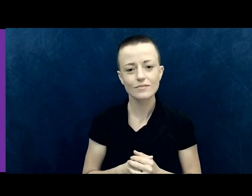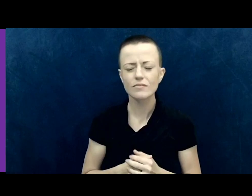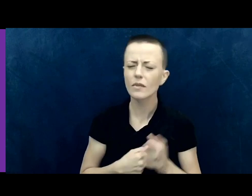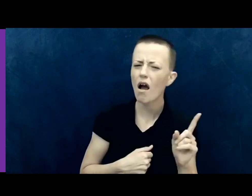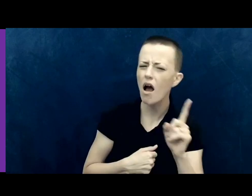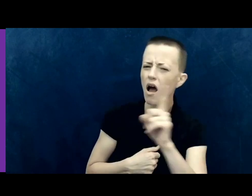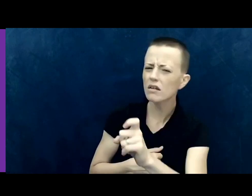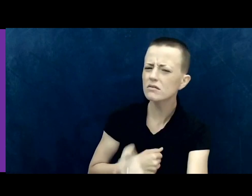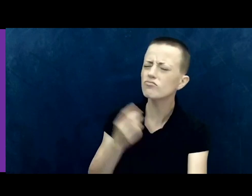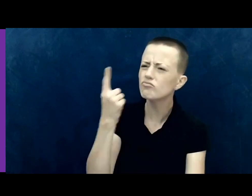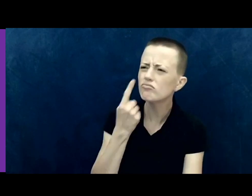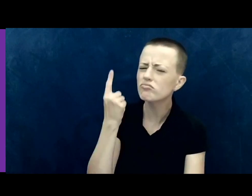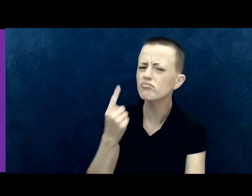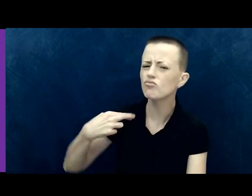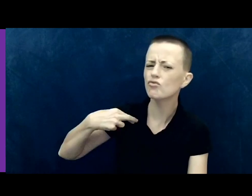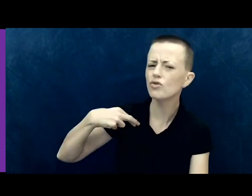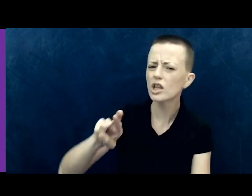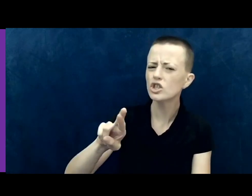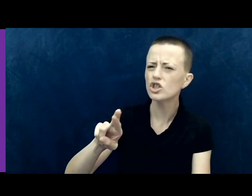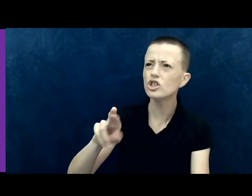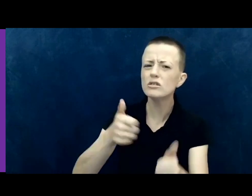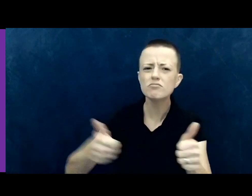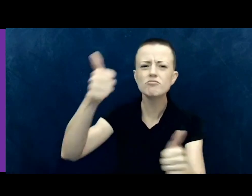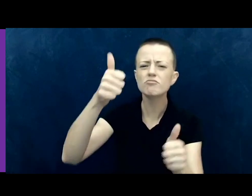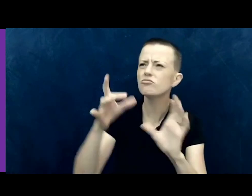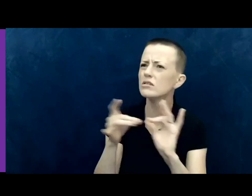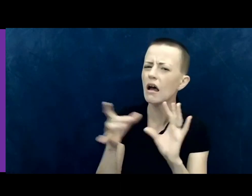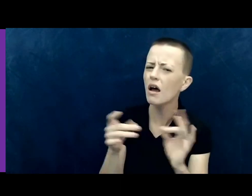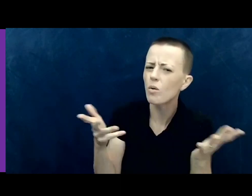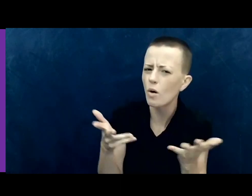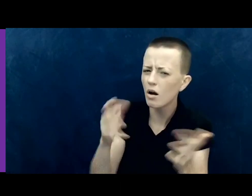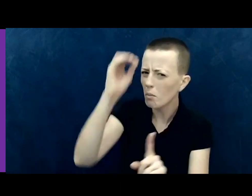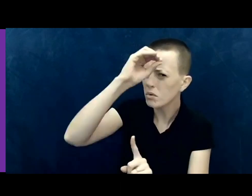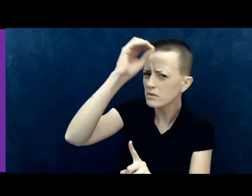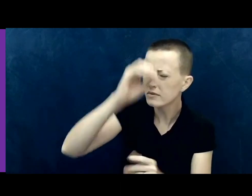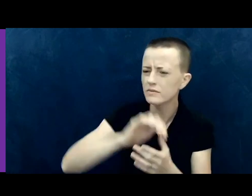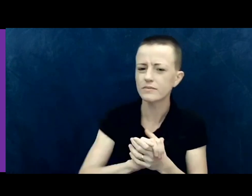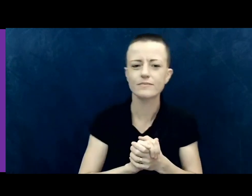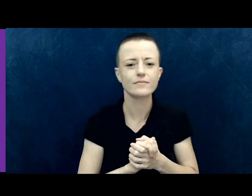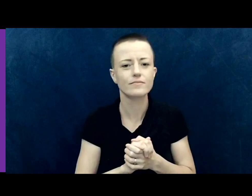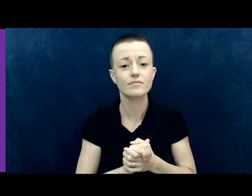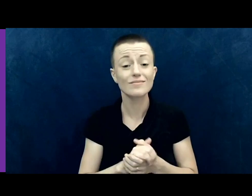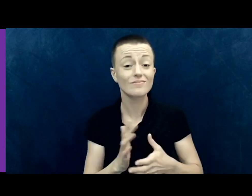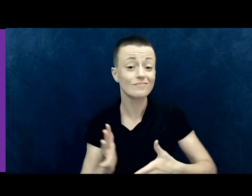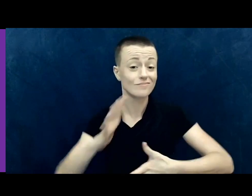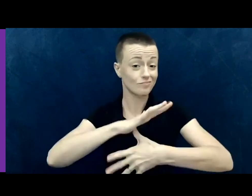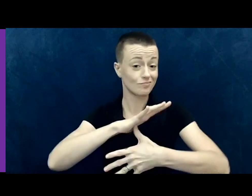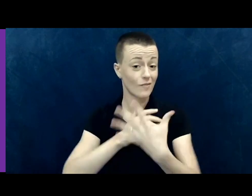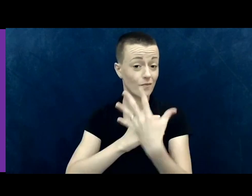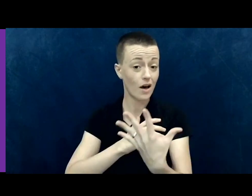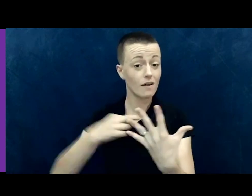What do religious authorities say? All five major religions have told their congregations to get their vaccines.